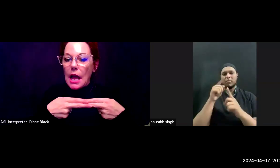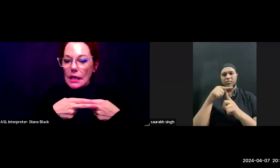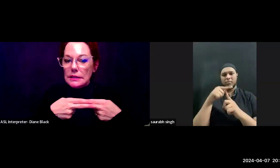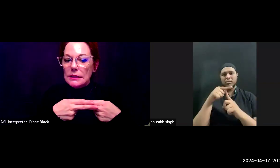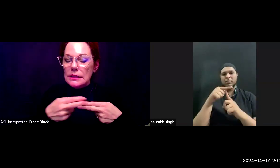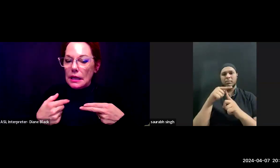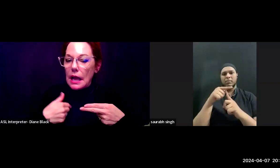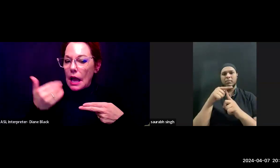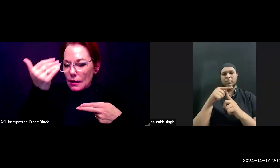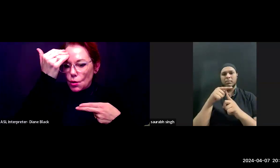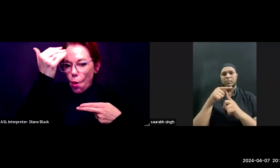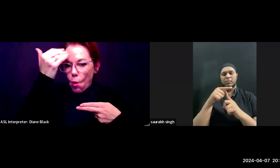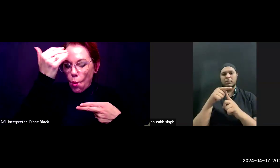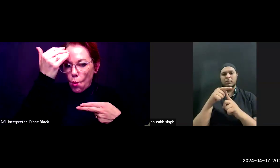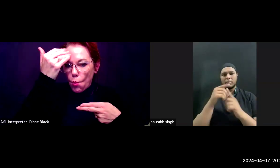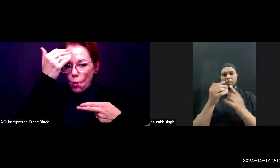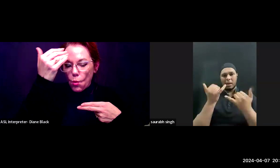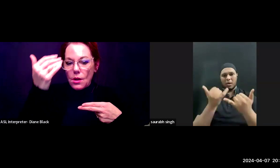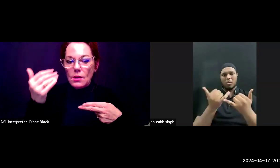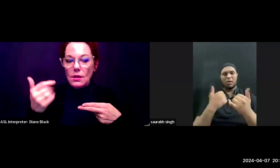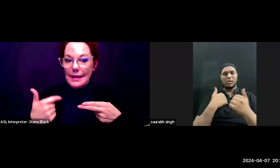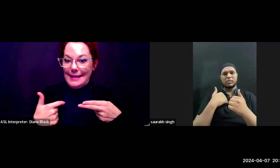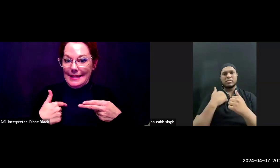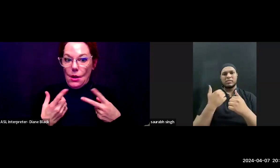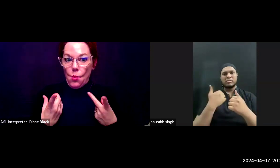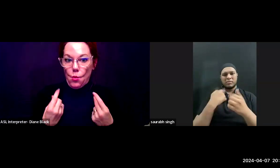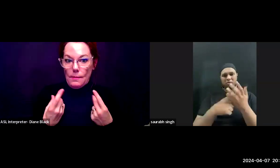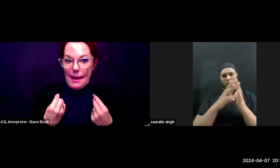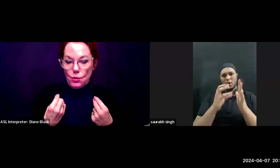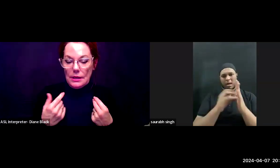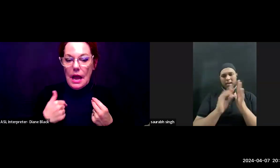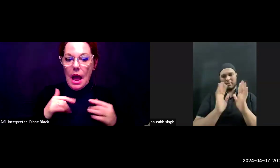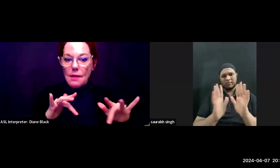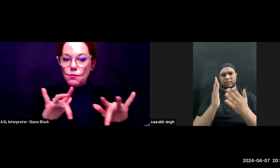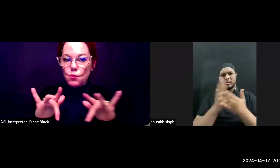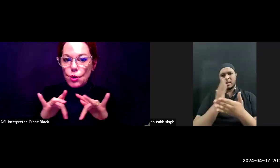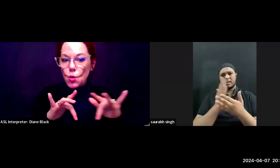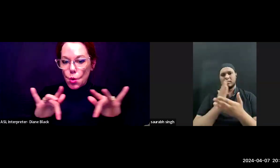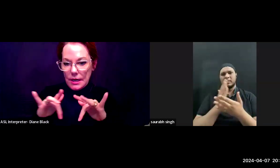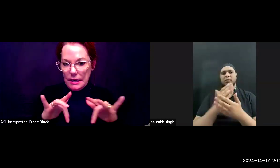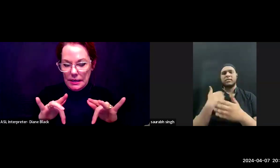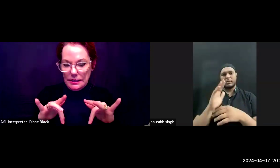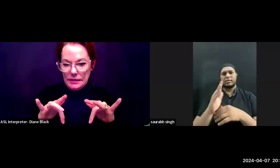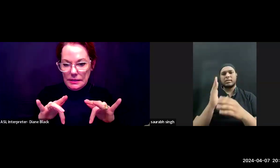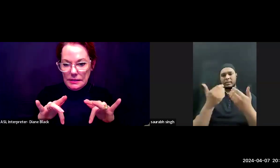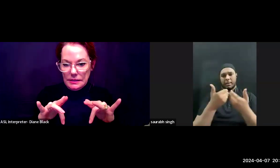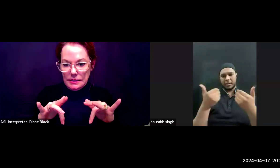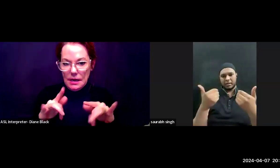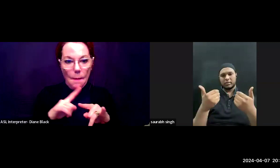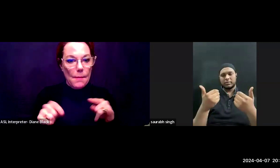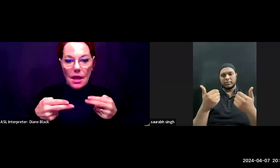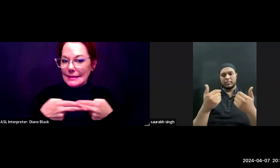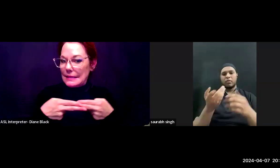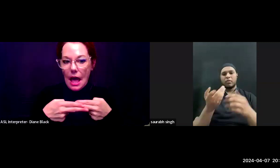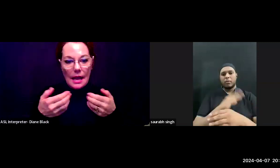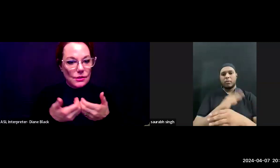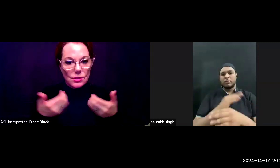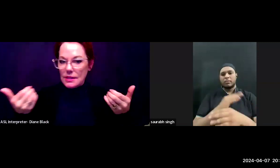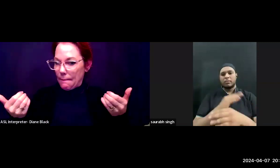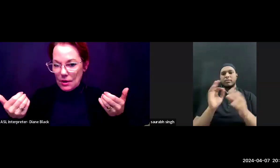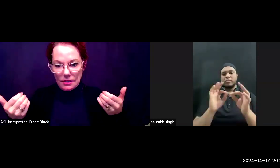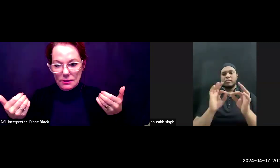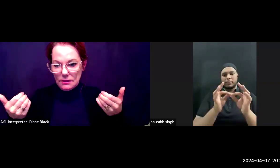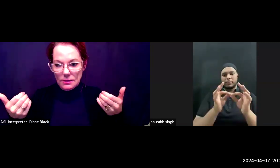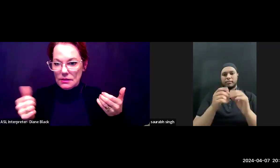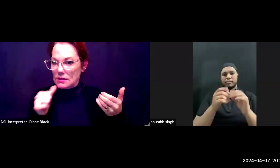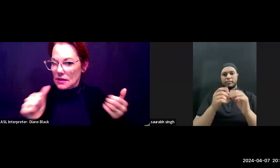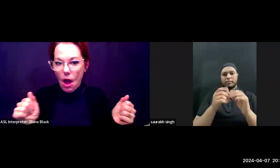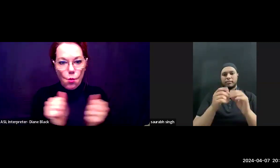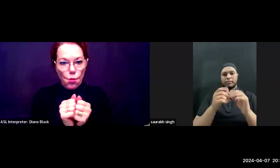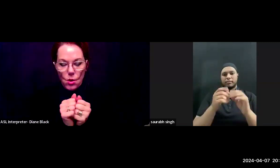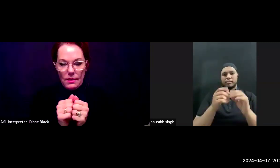Right now I am recording such that the slides are separate from the interpretation. So if the